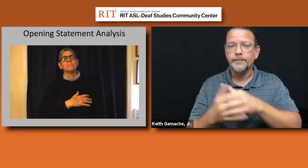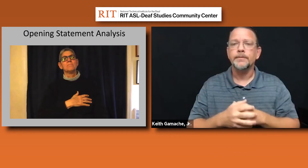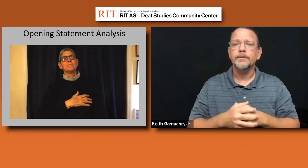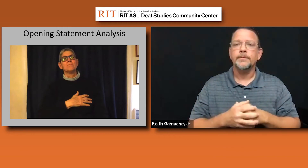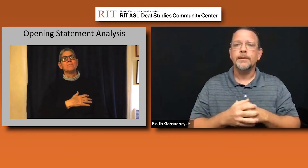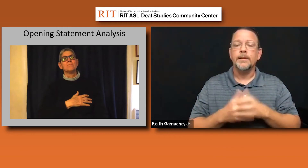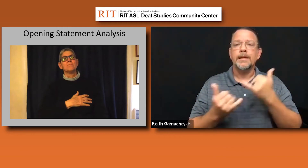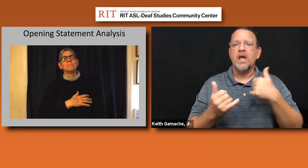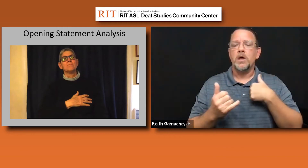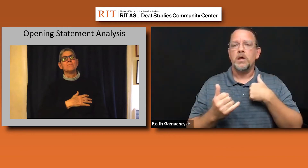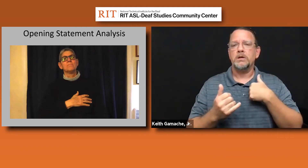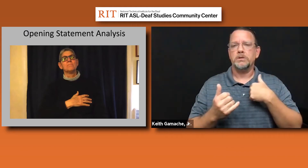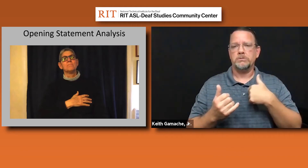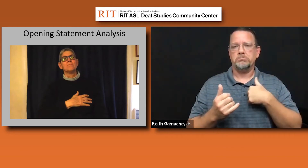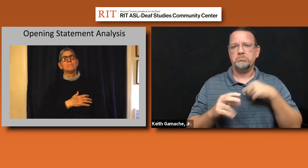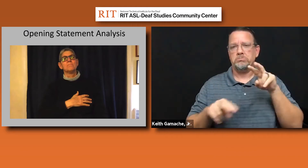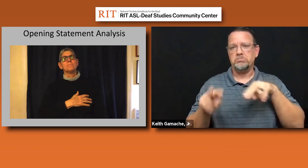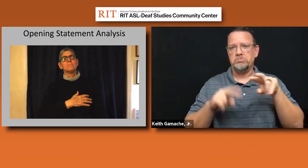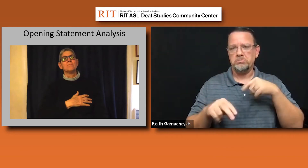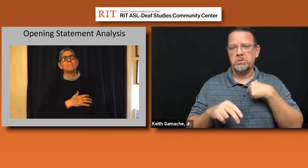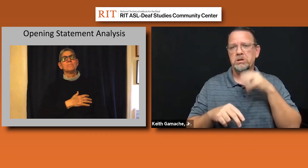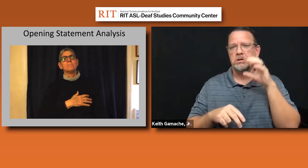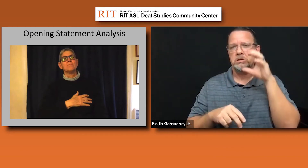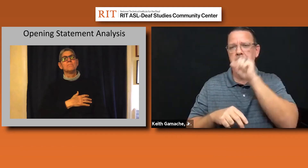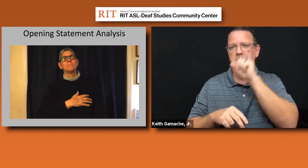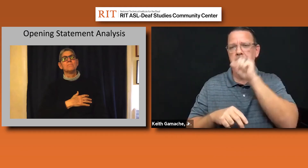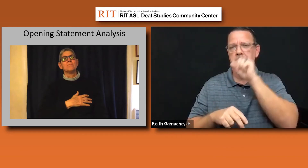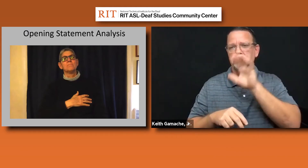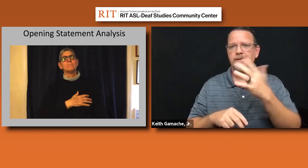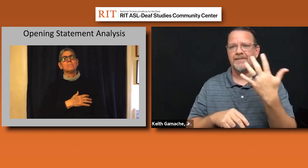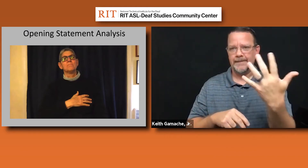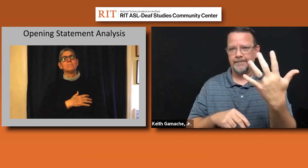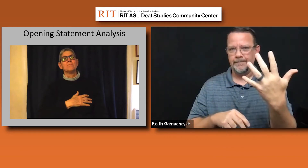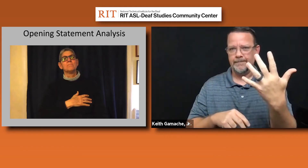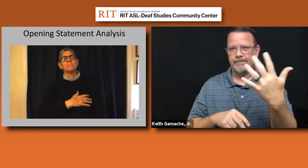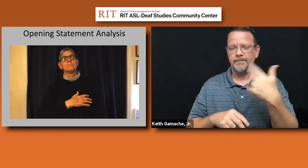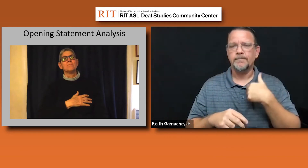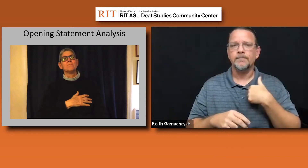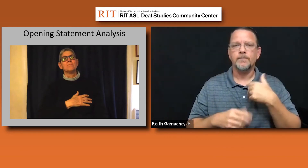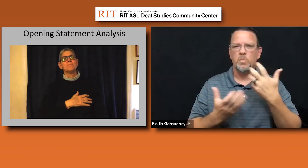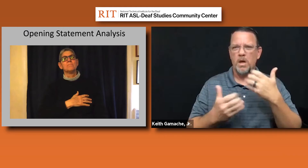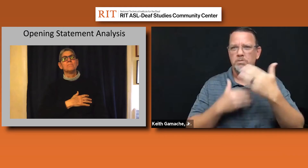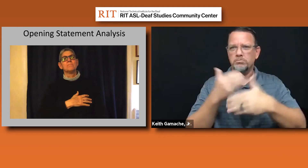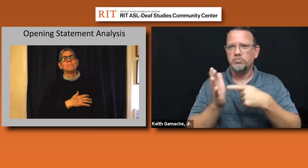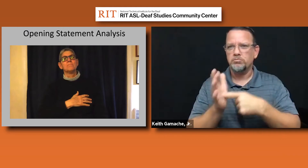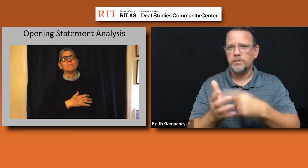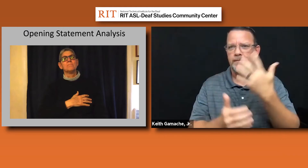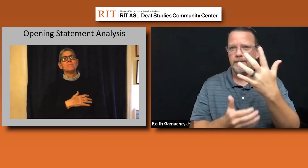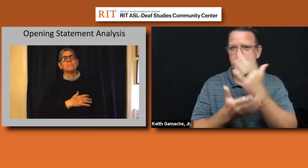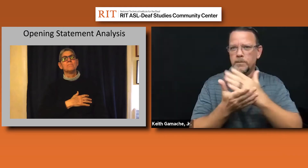and involved in sentence structure construction. Again, when we go back to M.J.'s video,